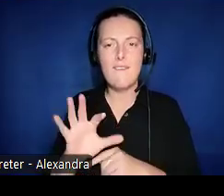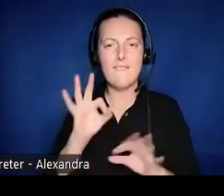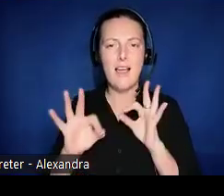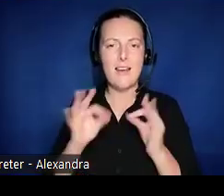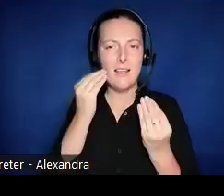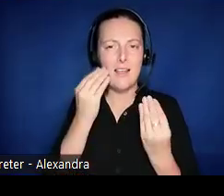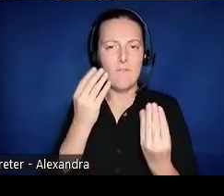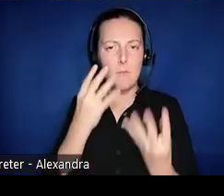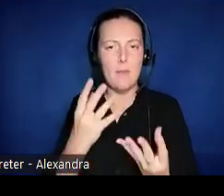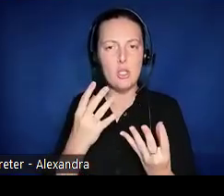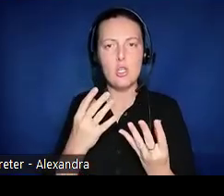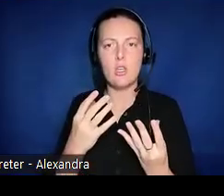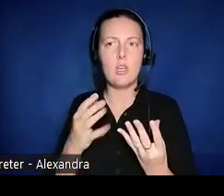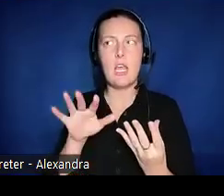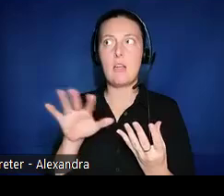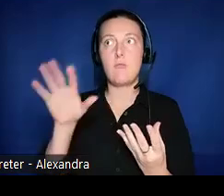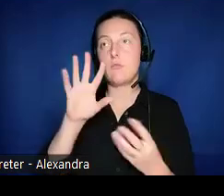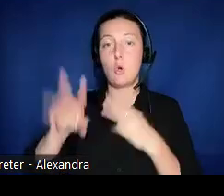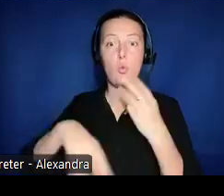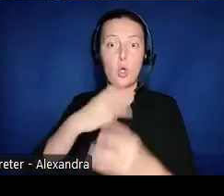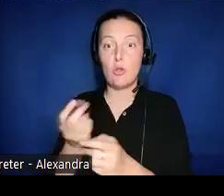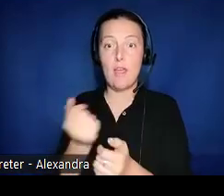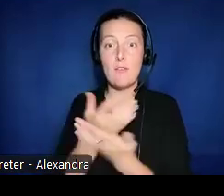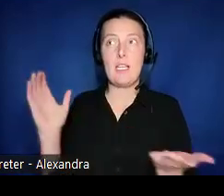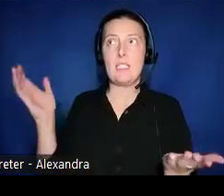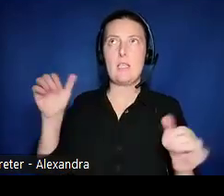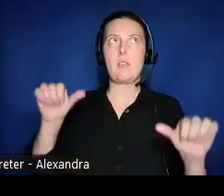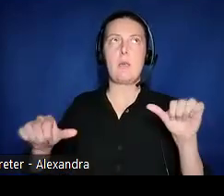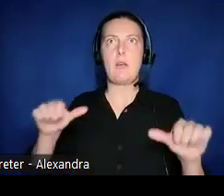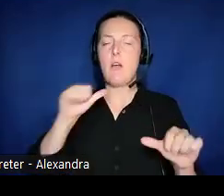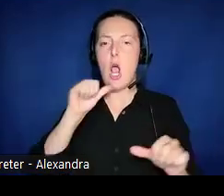where everything appears to be uncertain and these numbers appear to be related to